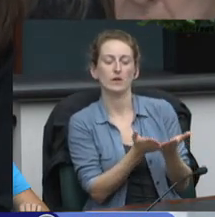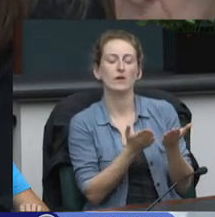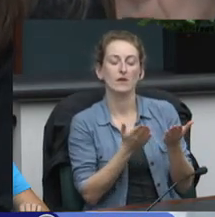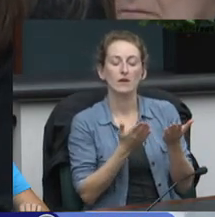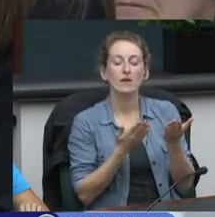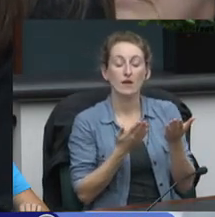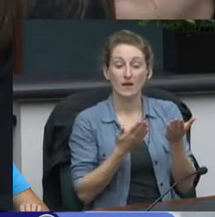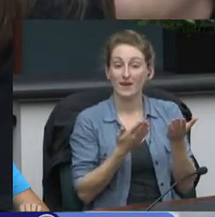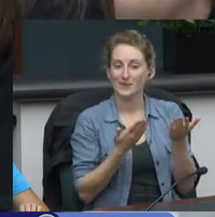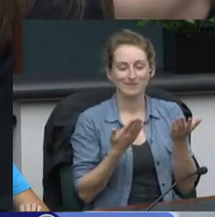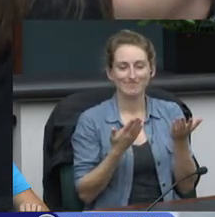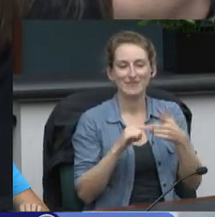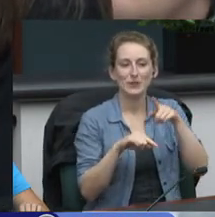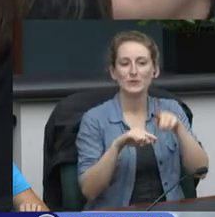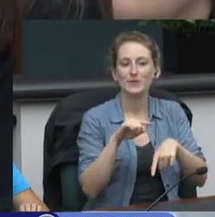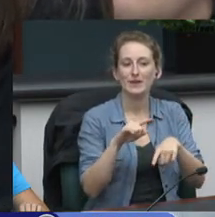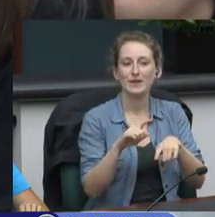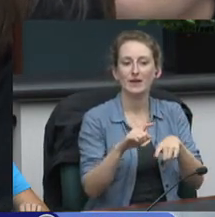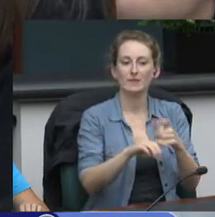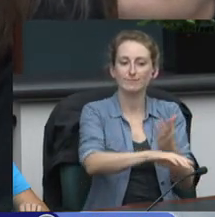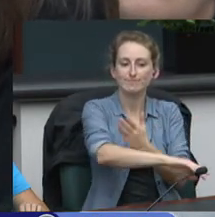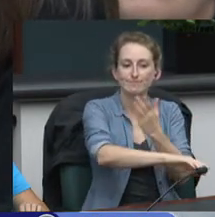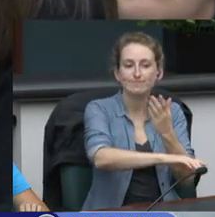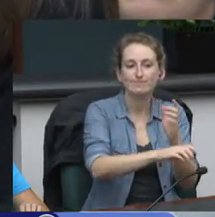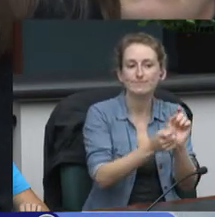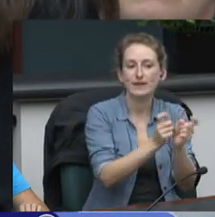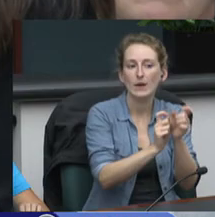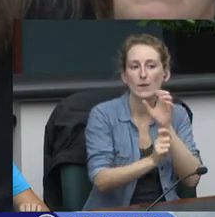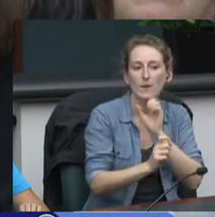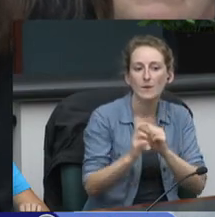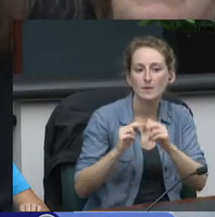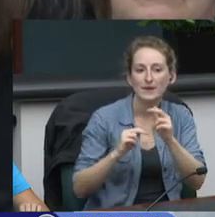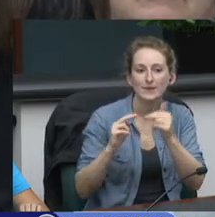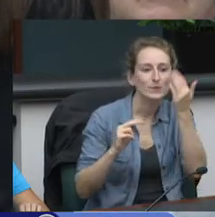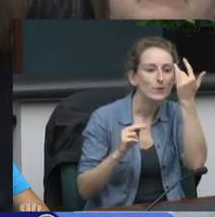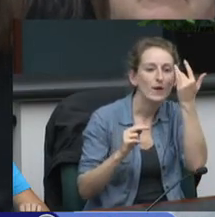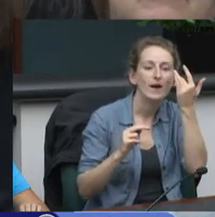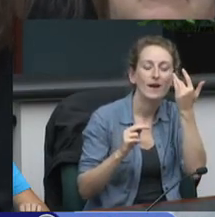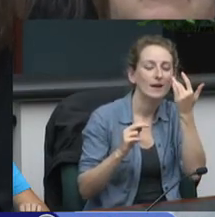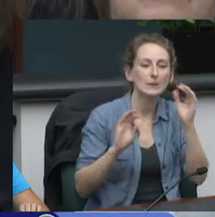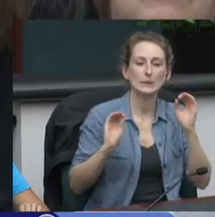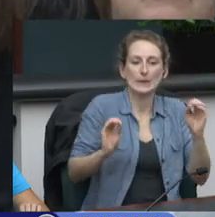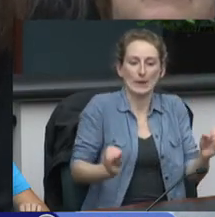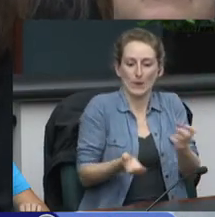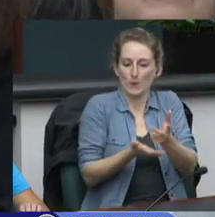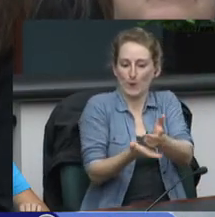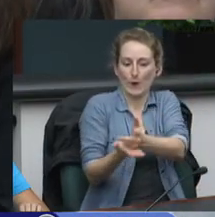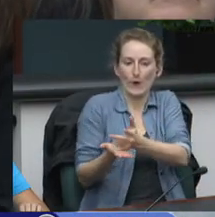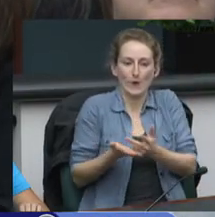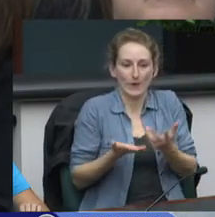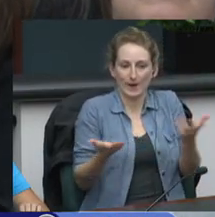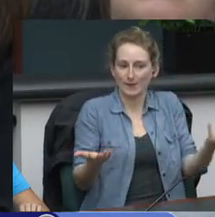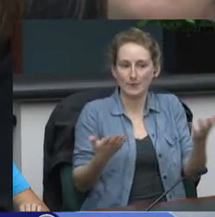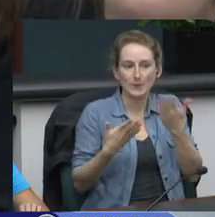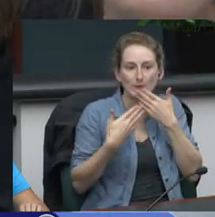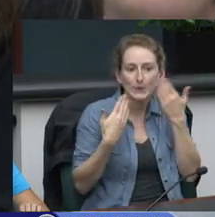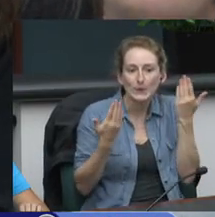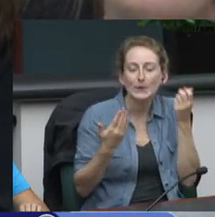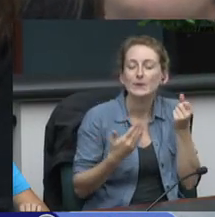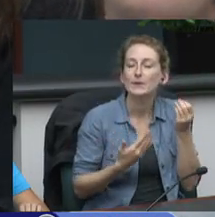there's inadequate room on their sites for new parking it encourages the construction of anti pedestrian building types in which the building sits behind